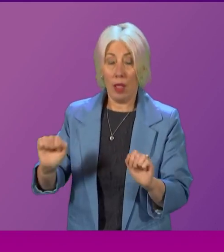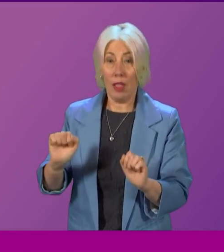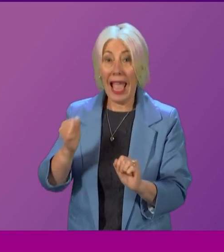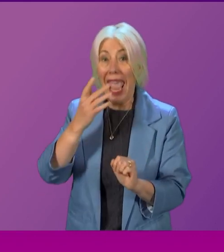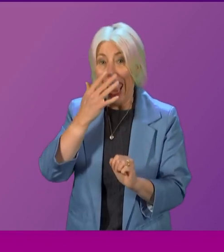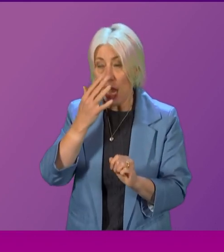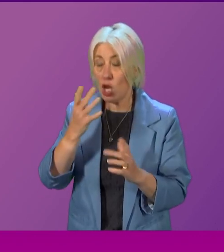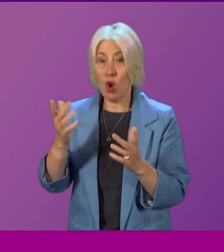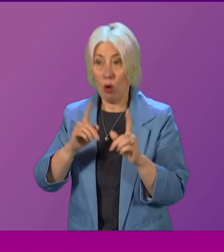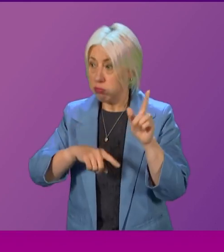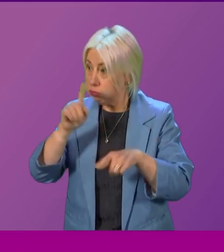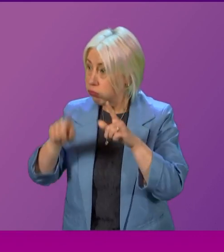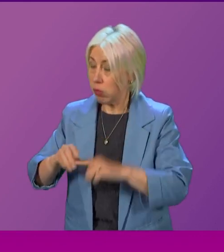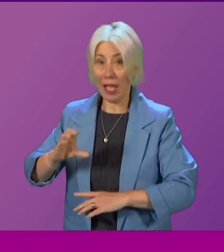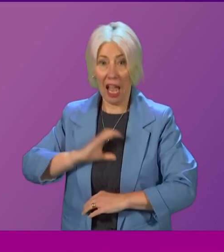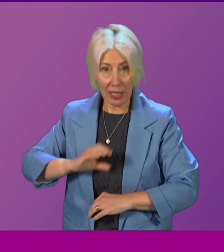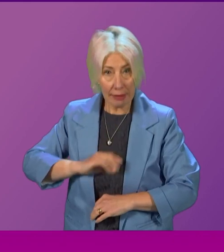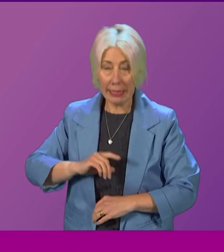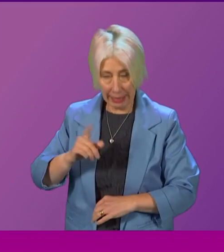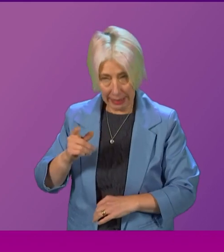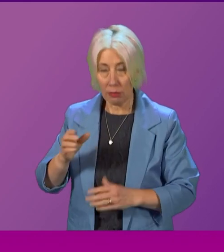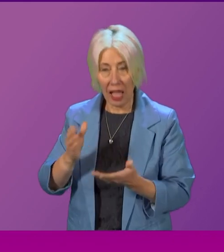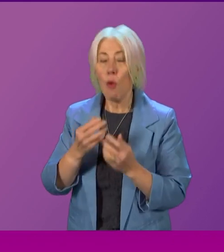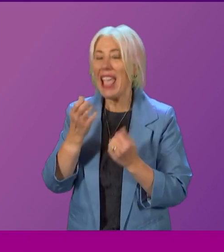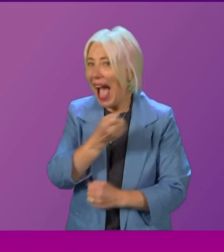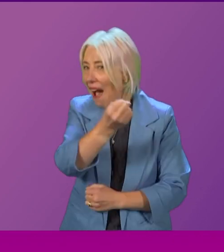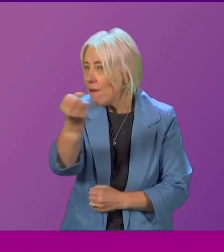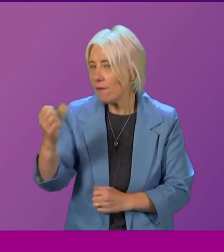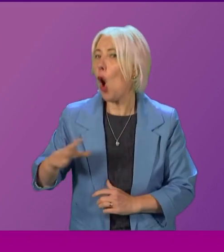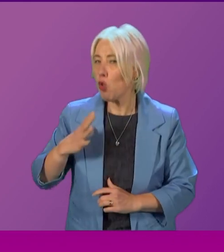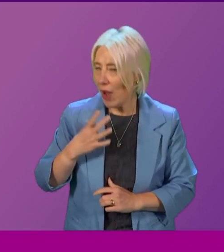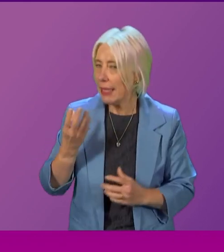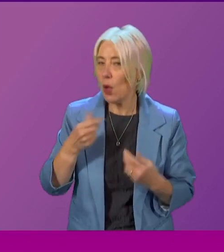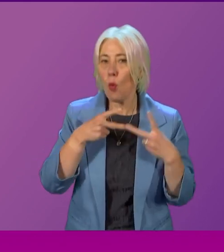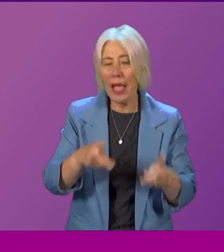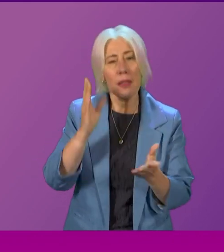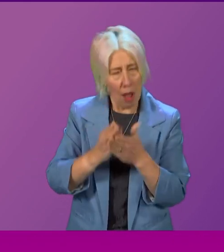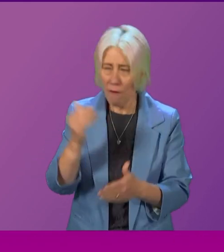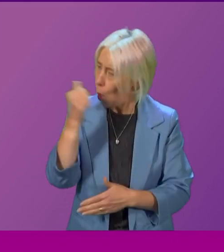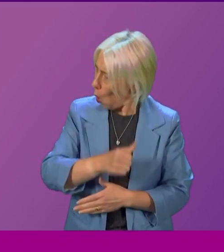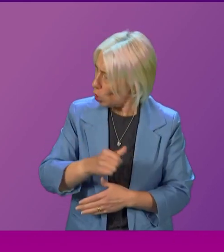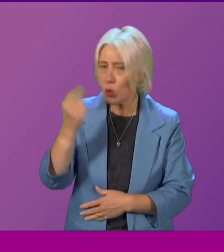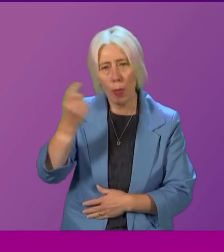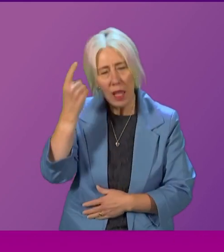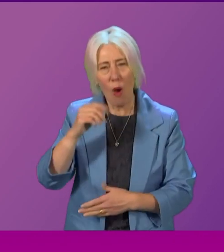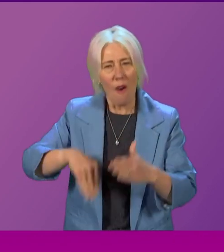equality characteristic. There are existing mechanisms, but of course we should consider fully the proposal for